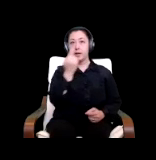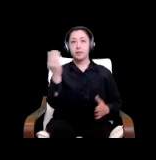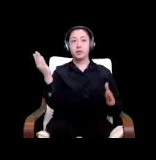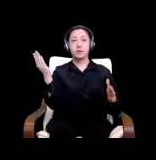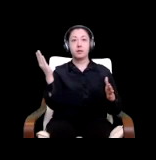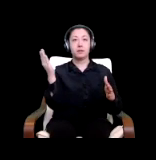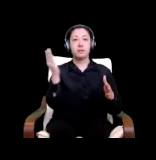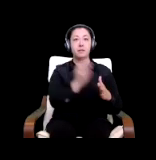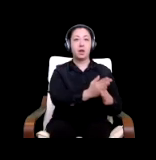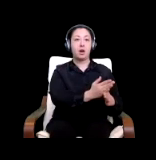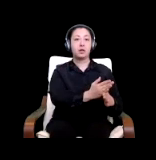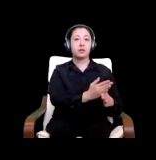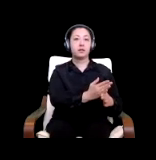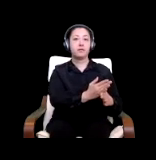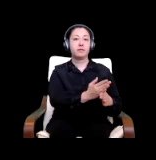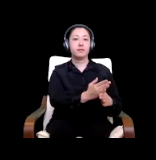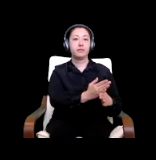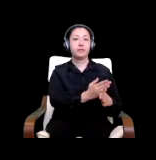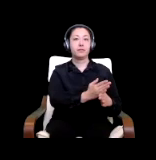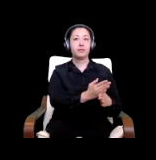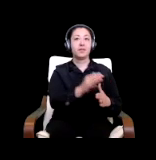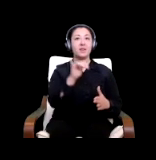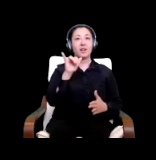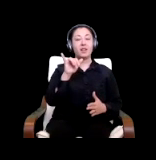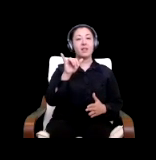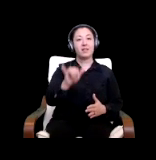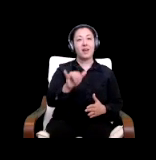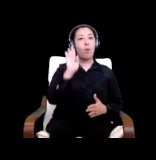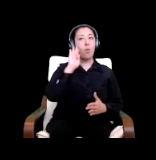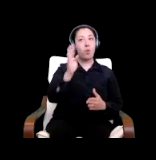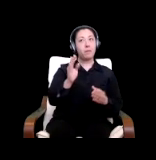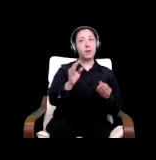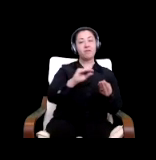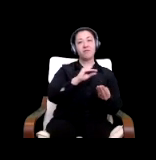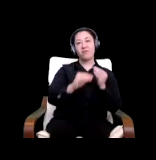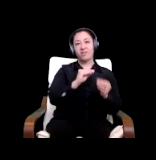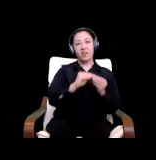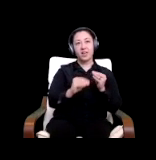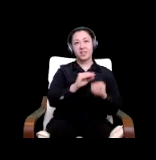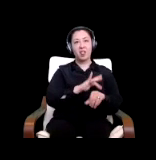Again that is one that is medically corrected early in life. Commonly.